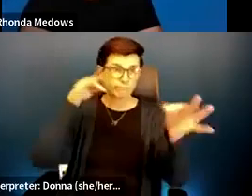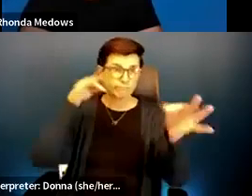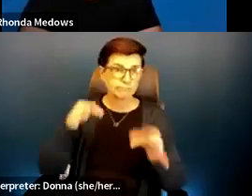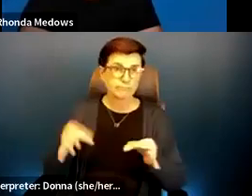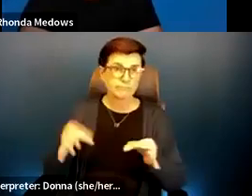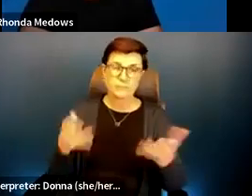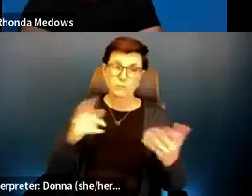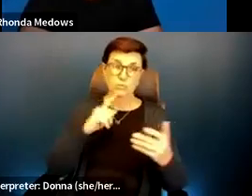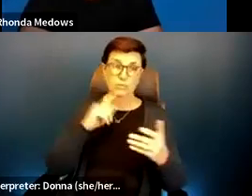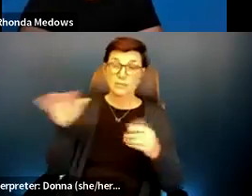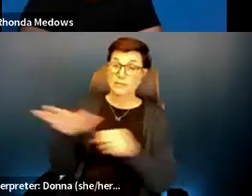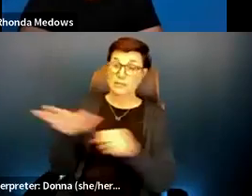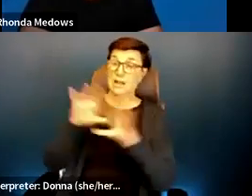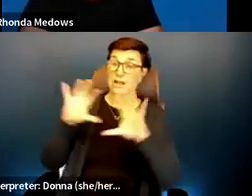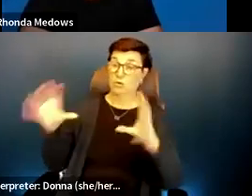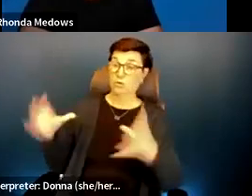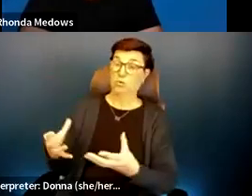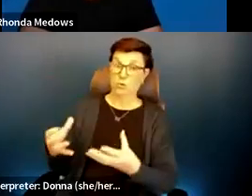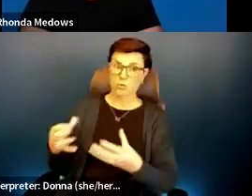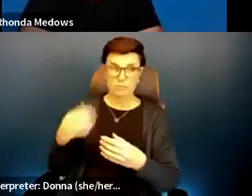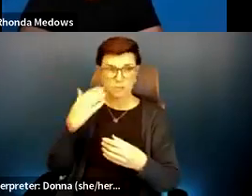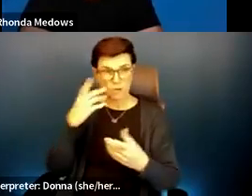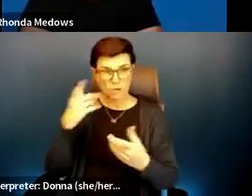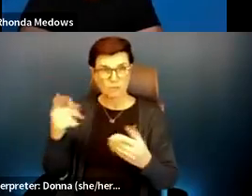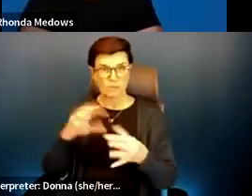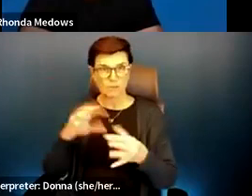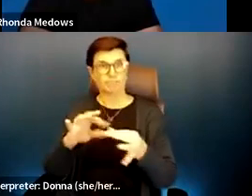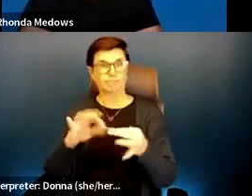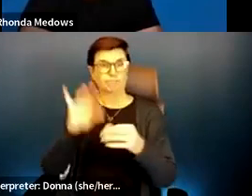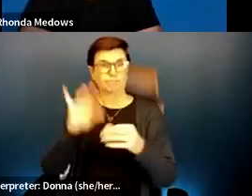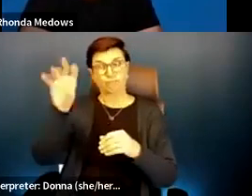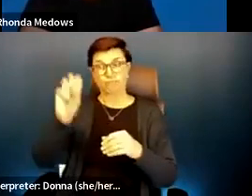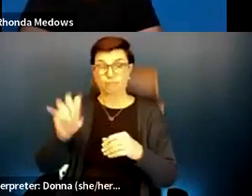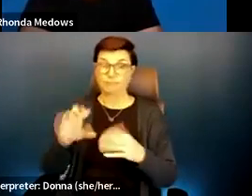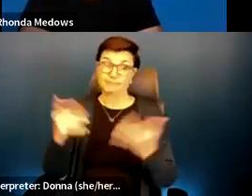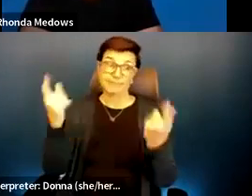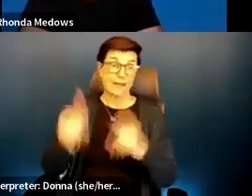All right, why don't we proceed, Jill. We're going to switch gears.